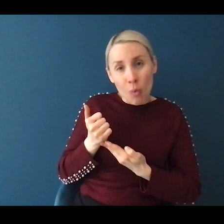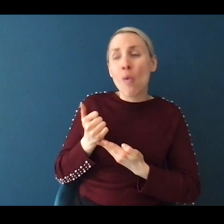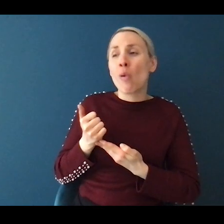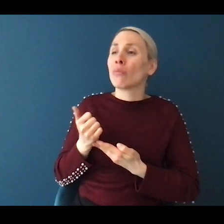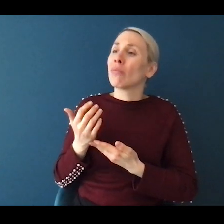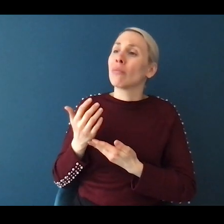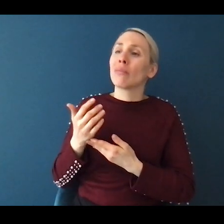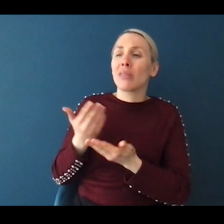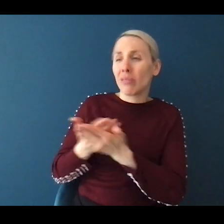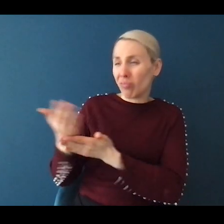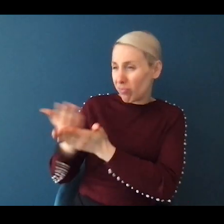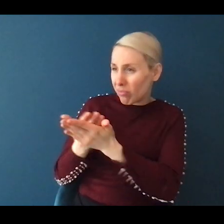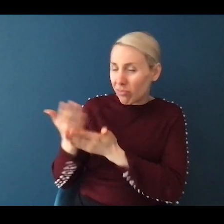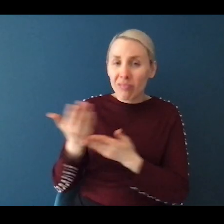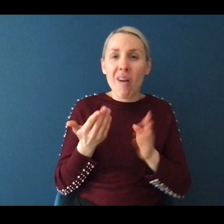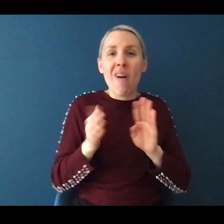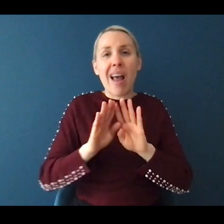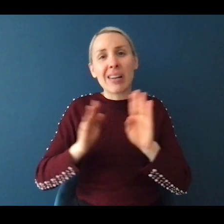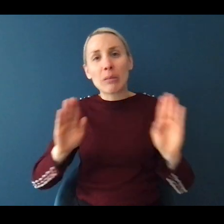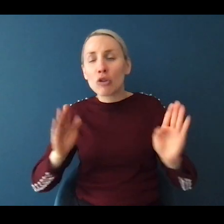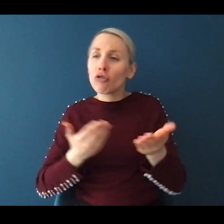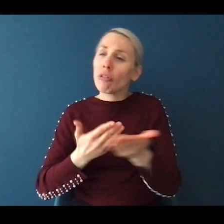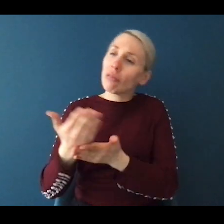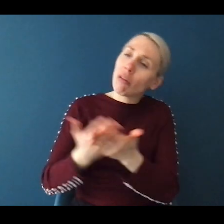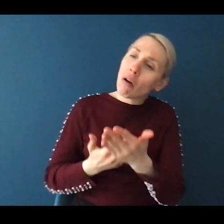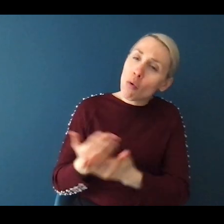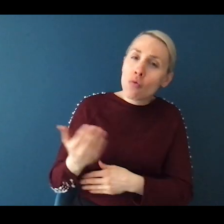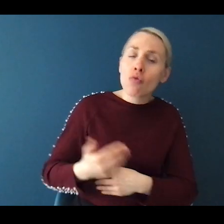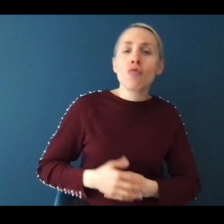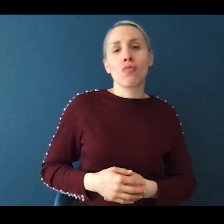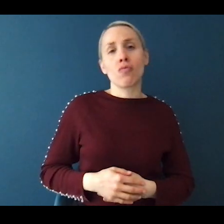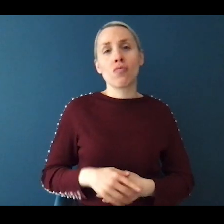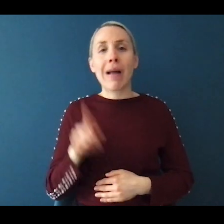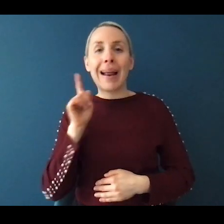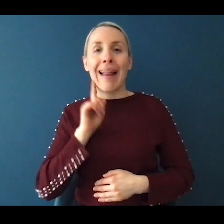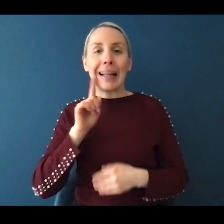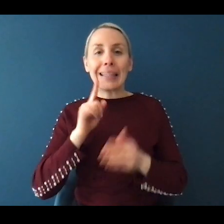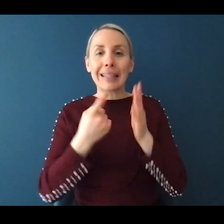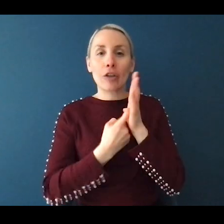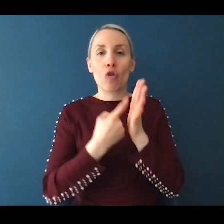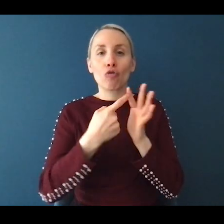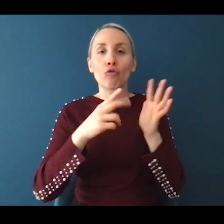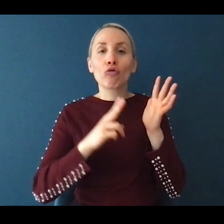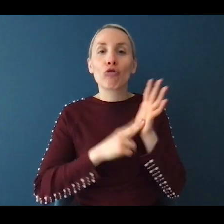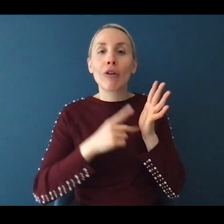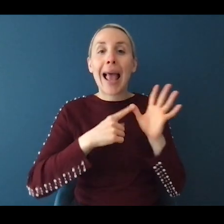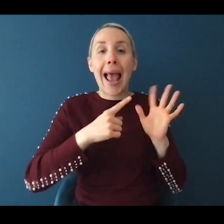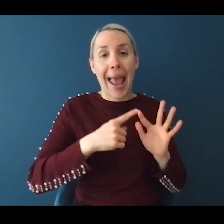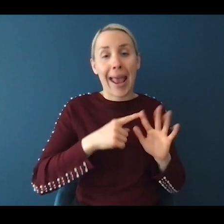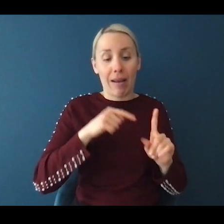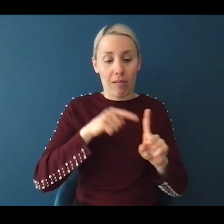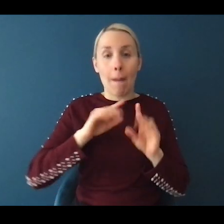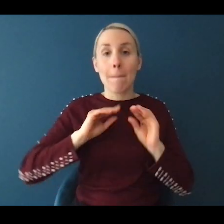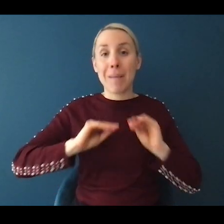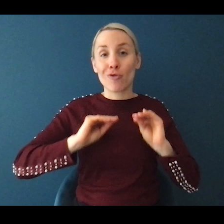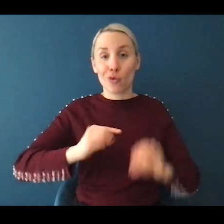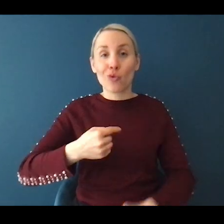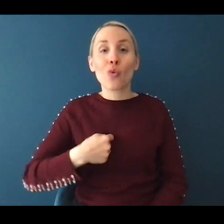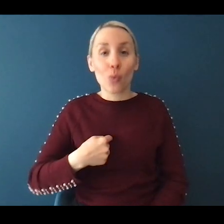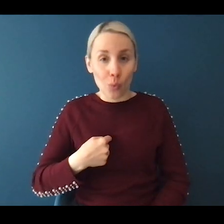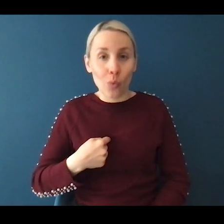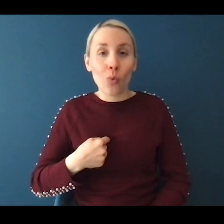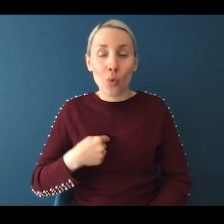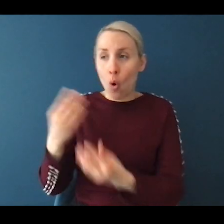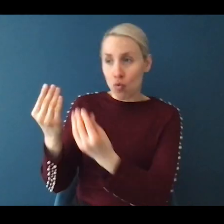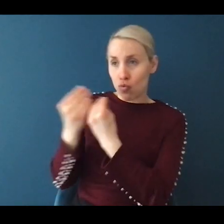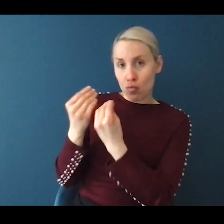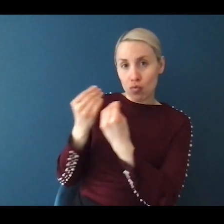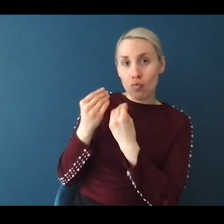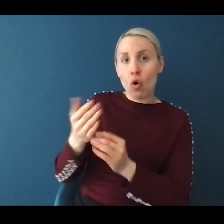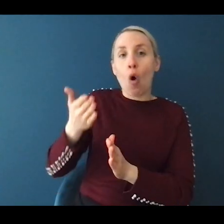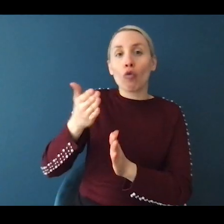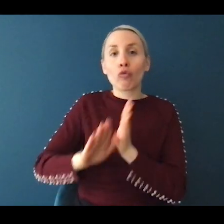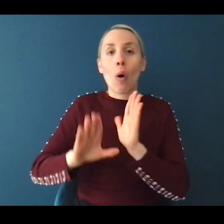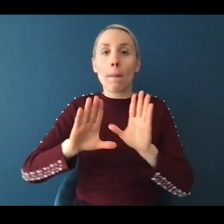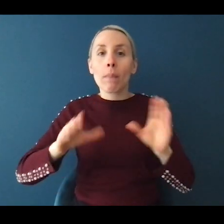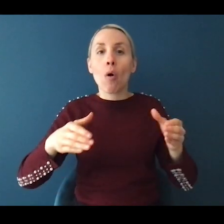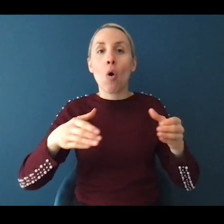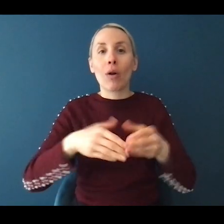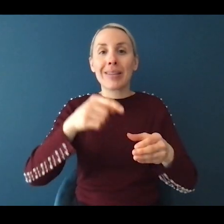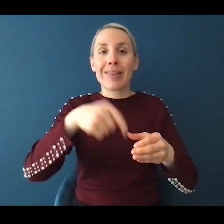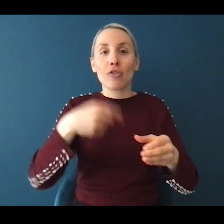with I you know Renée was so amazing my mentor was Renée Mussai from Autograph and we had